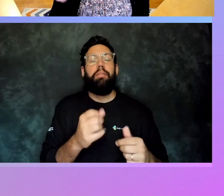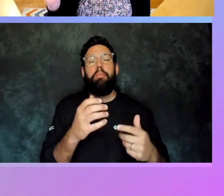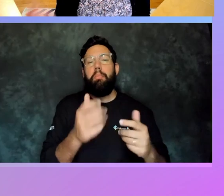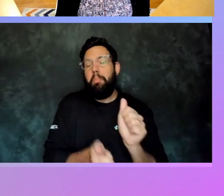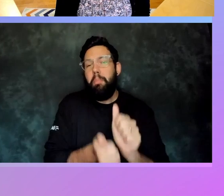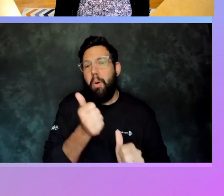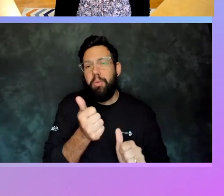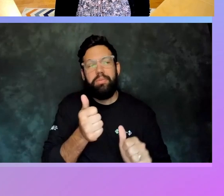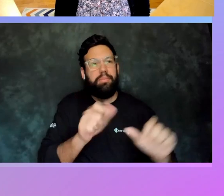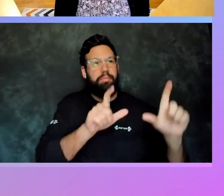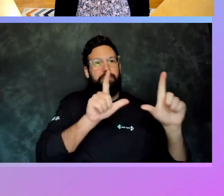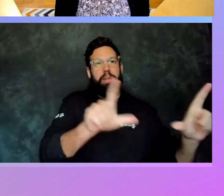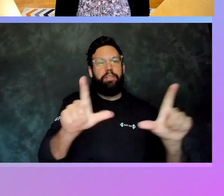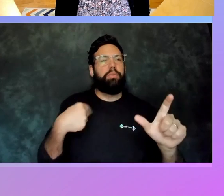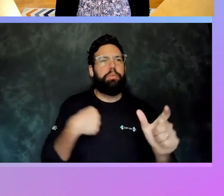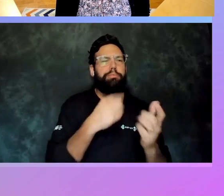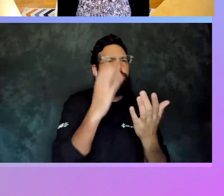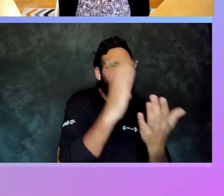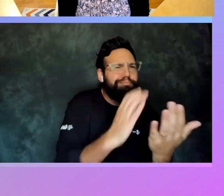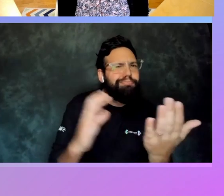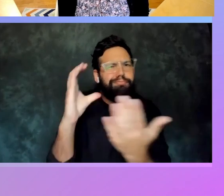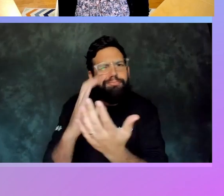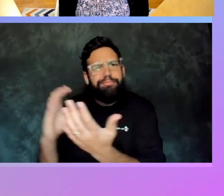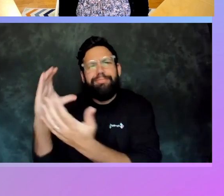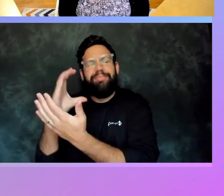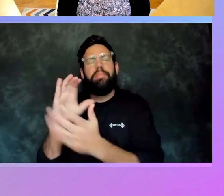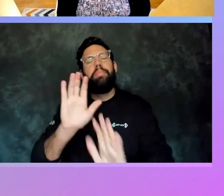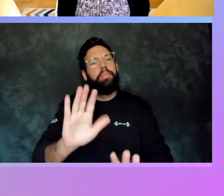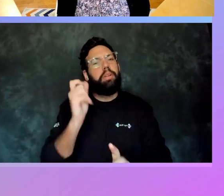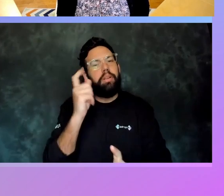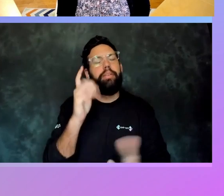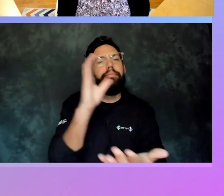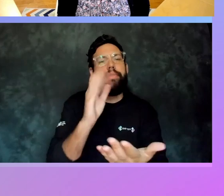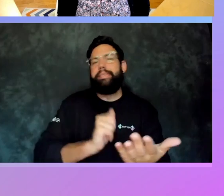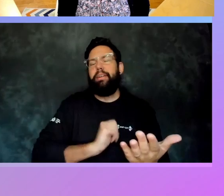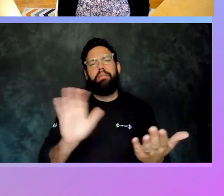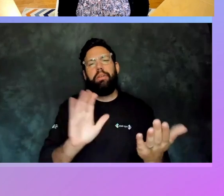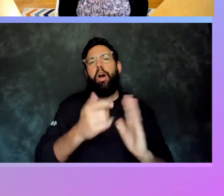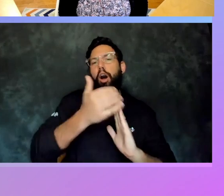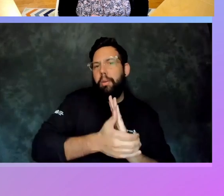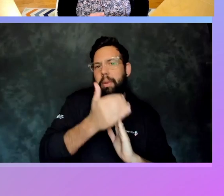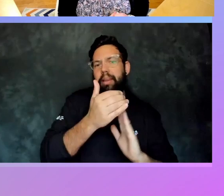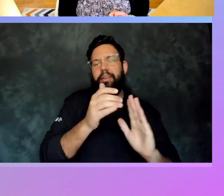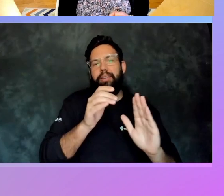best for them to receive that information. For this talk I'm going to be using figma